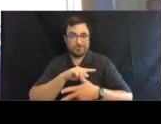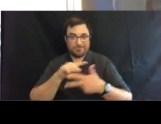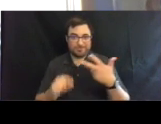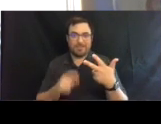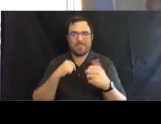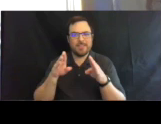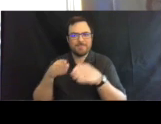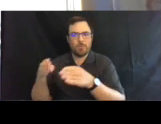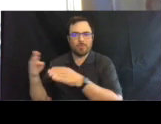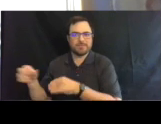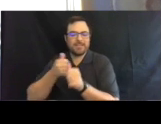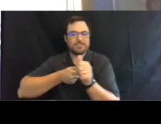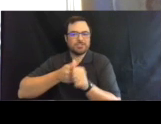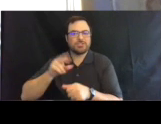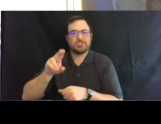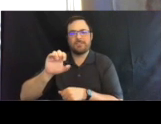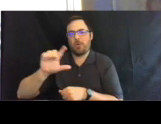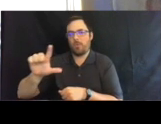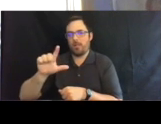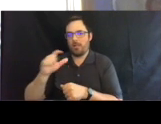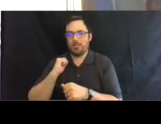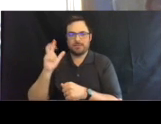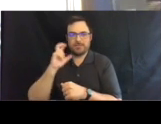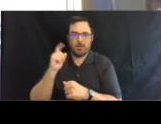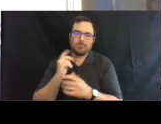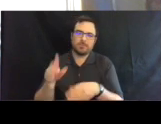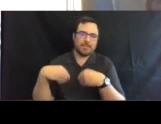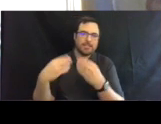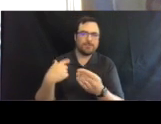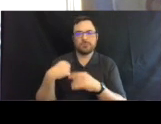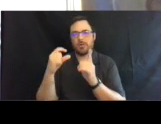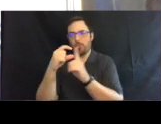to do the same thing, they give you some words and some activities and phrases